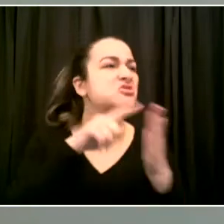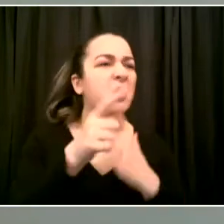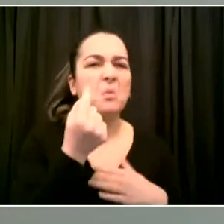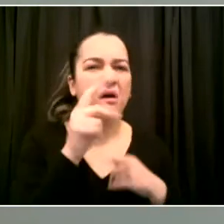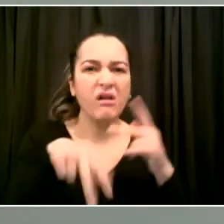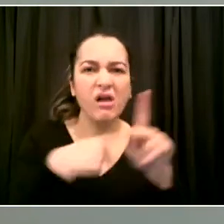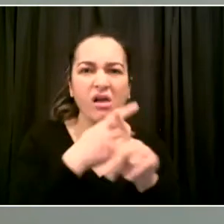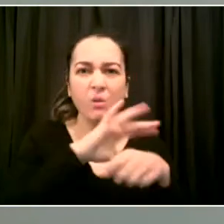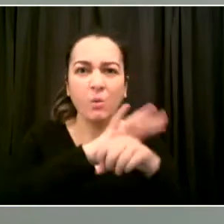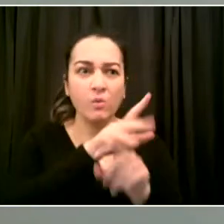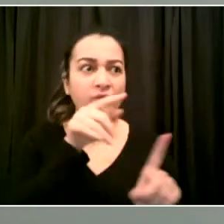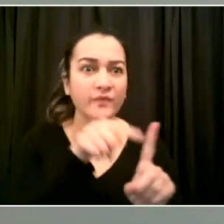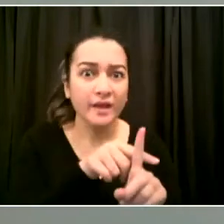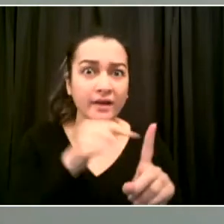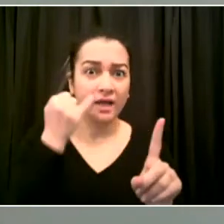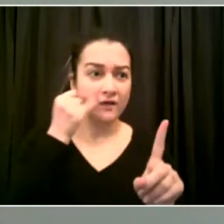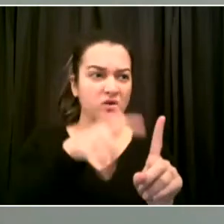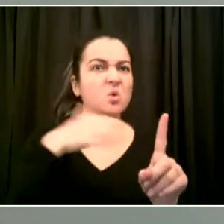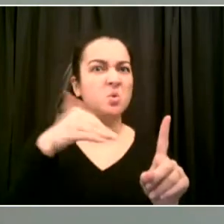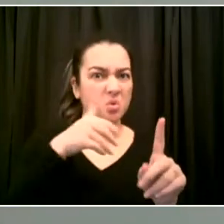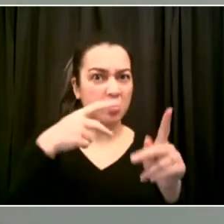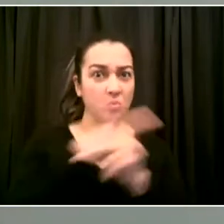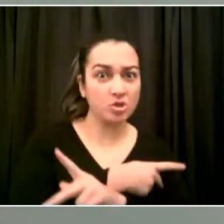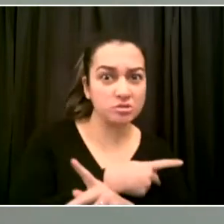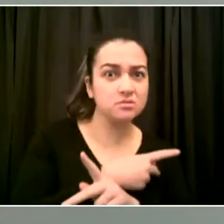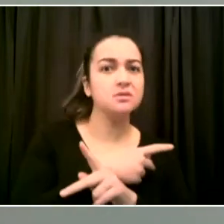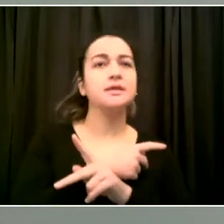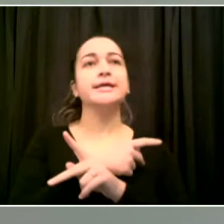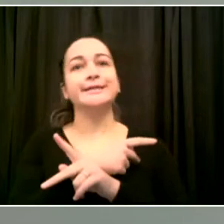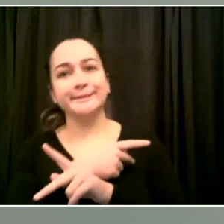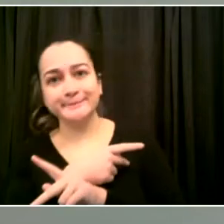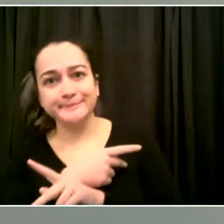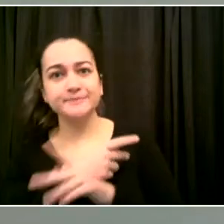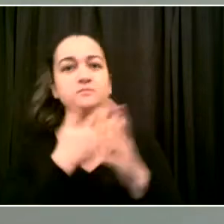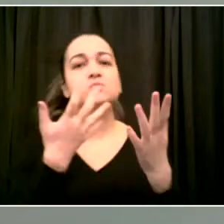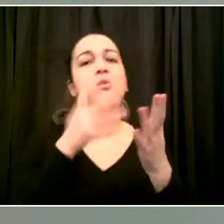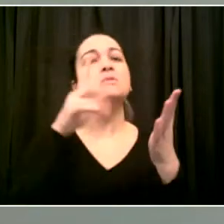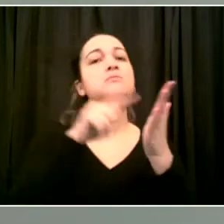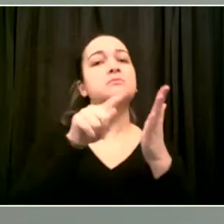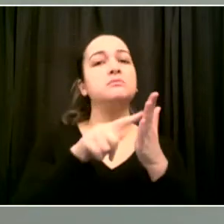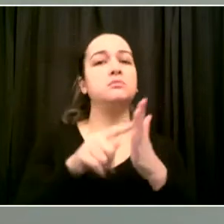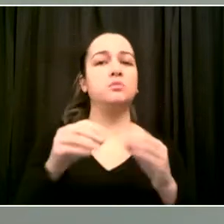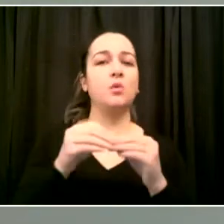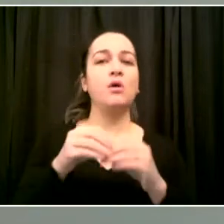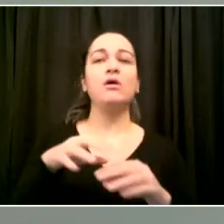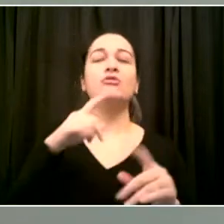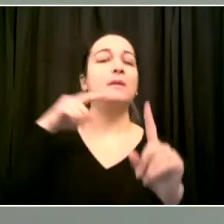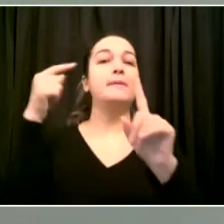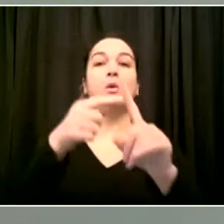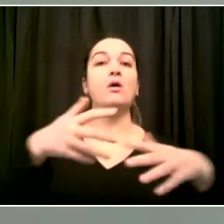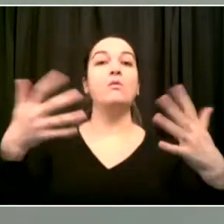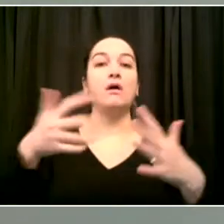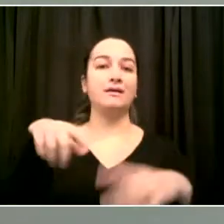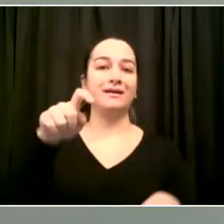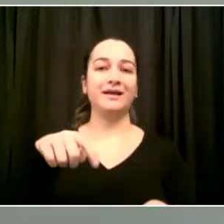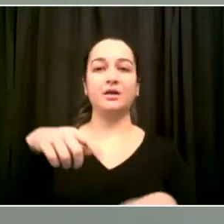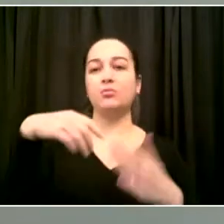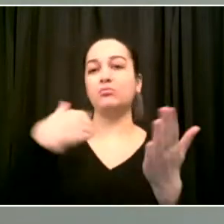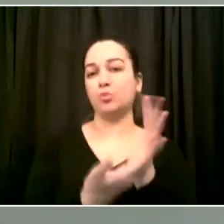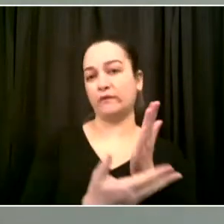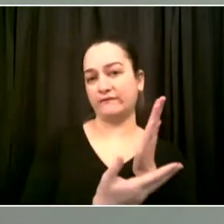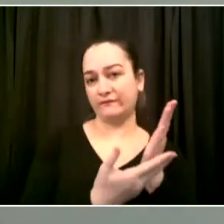INFORMATION.